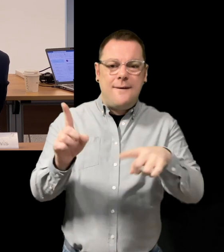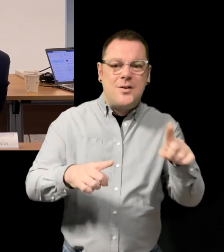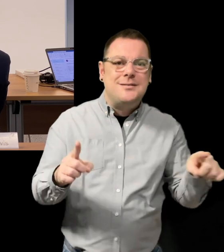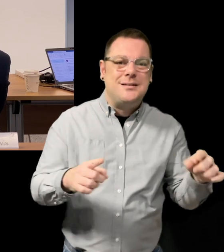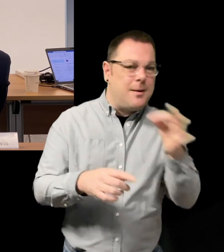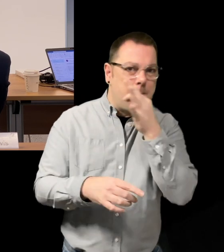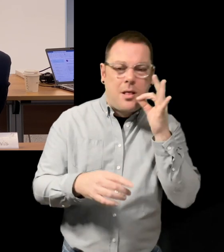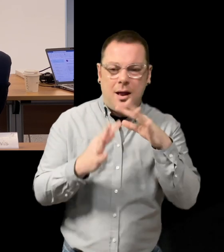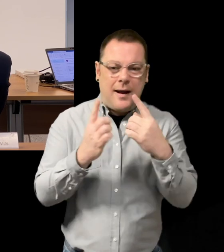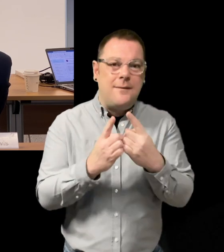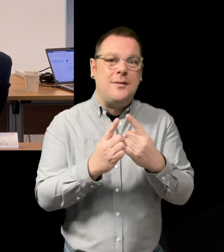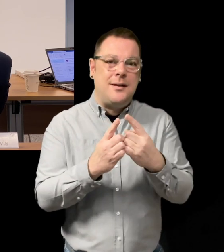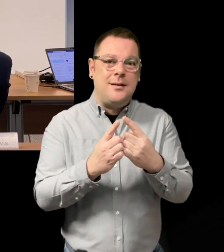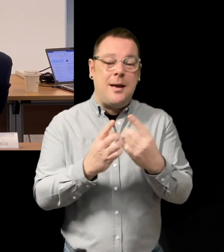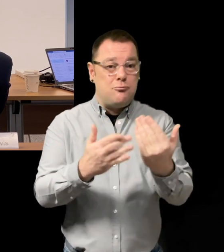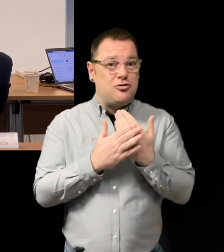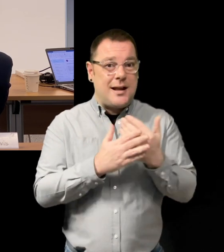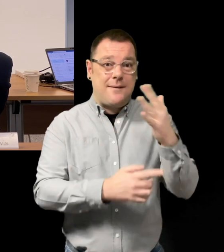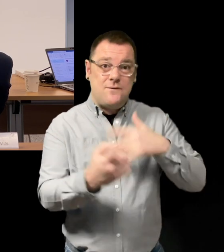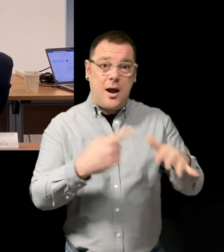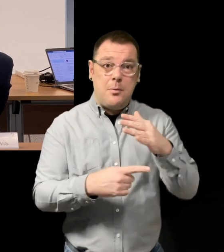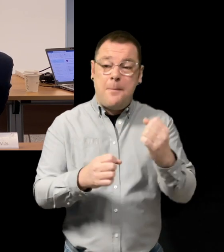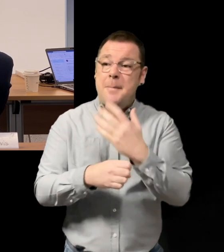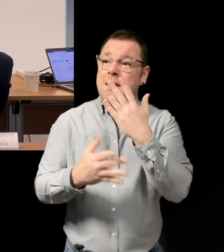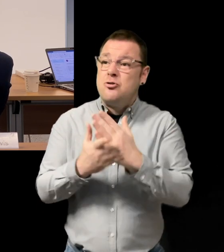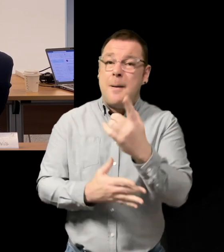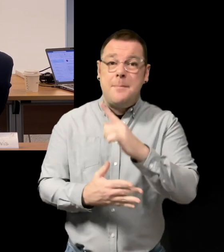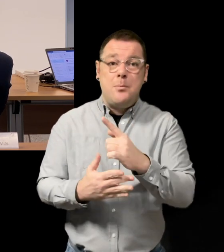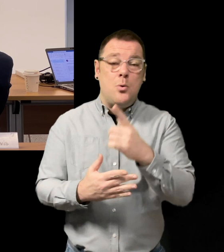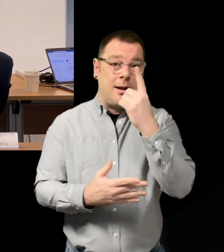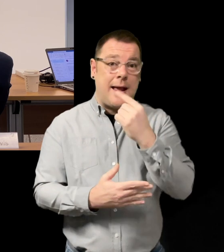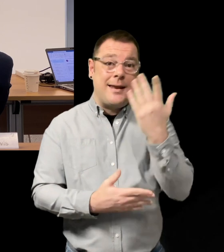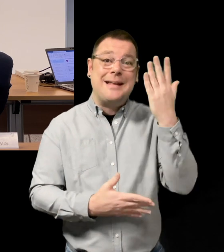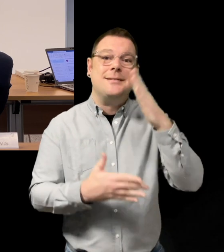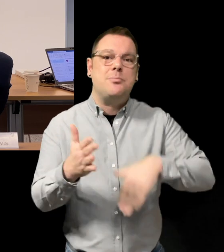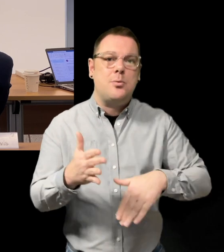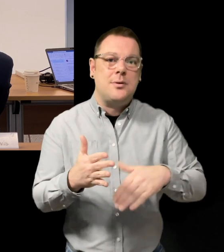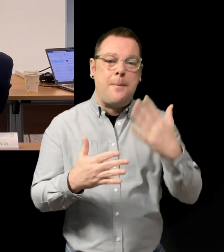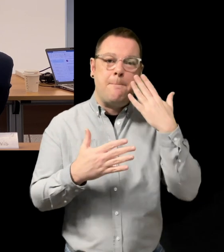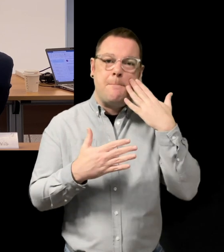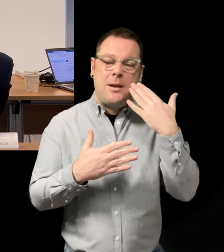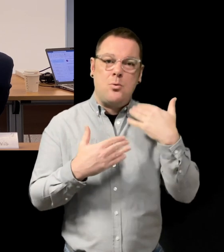while ensuring that more people can experience the mental and physical health benefits of our great outdoors